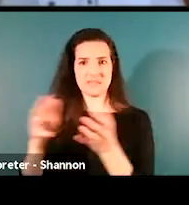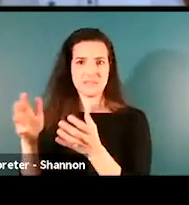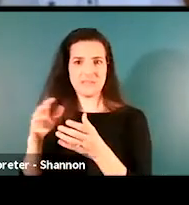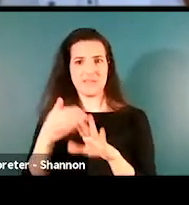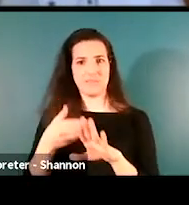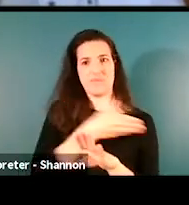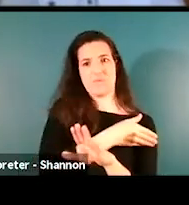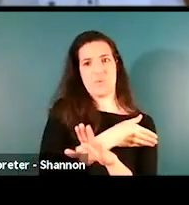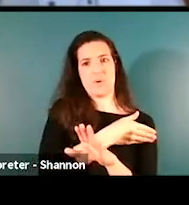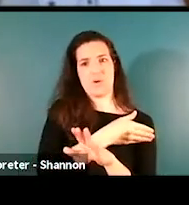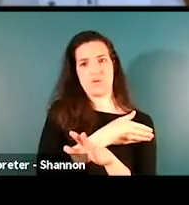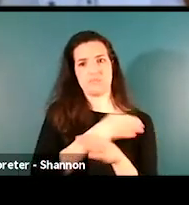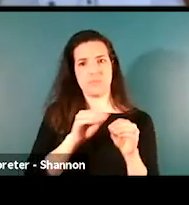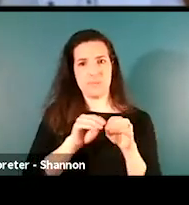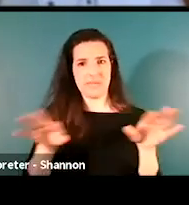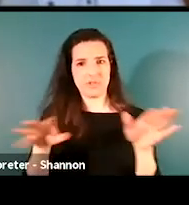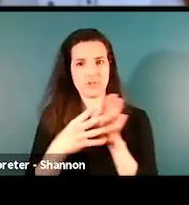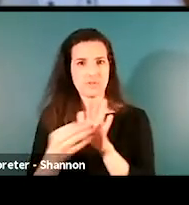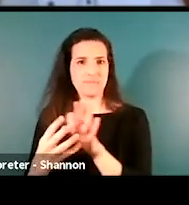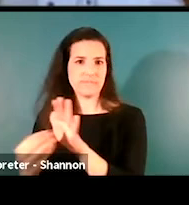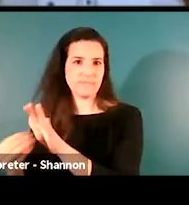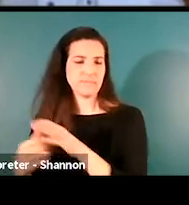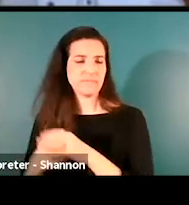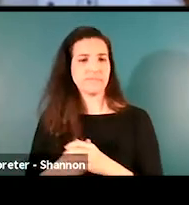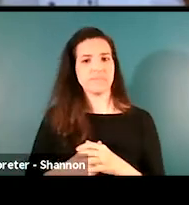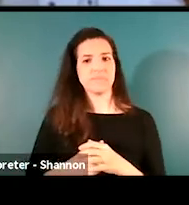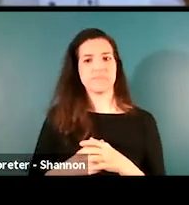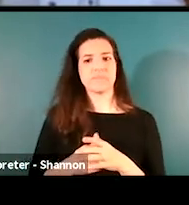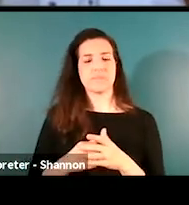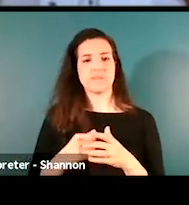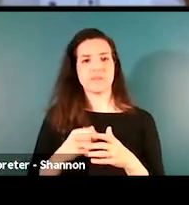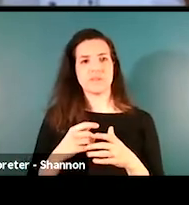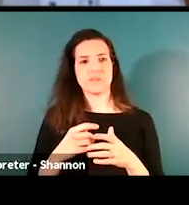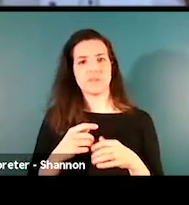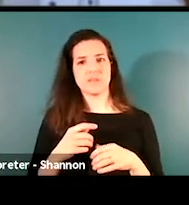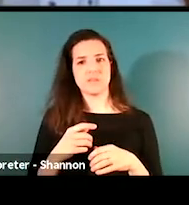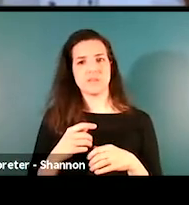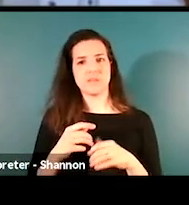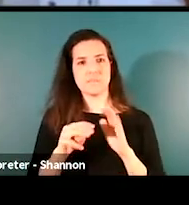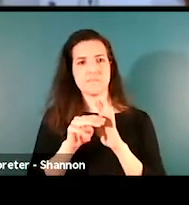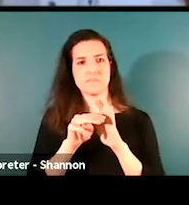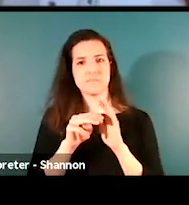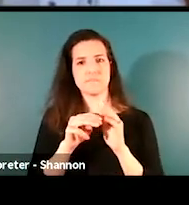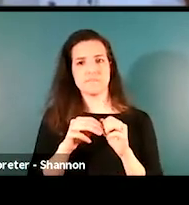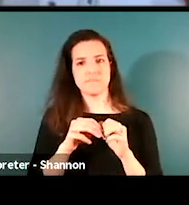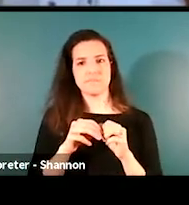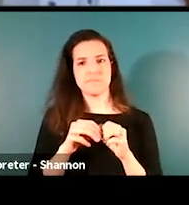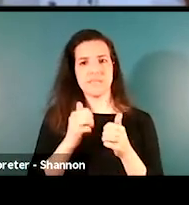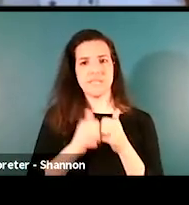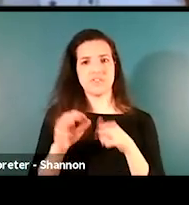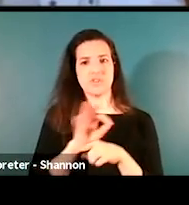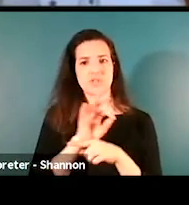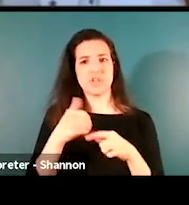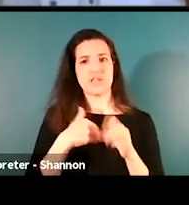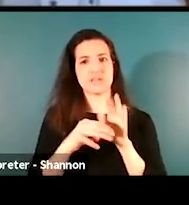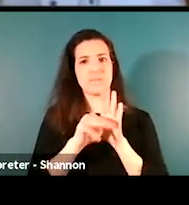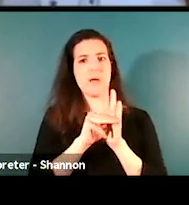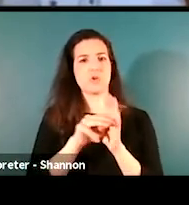Also we assigned a weight to each function as its model precision. So in this work, we proposed an algorithm